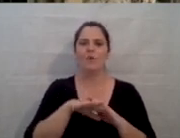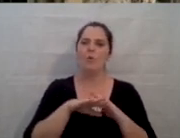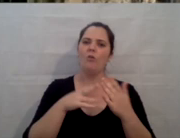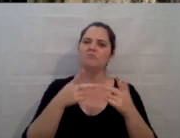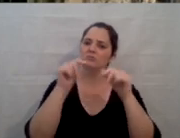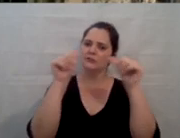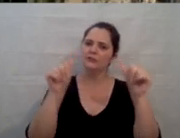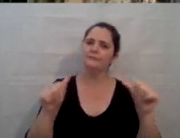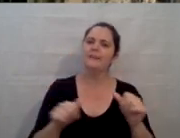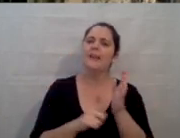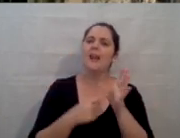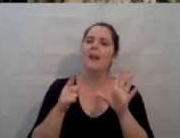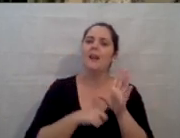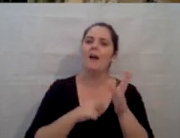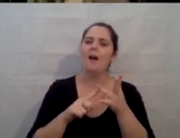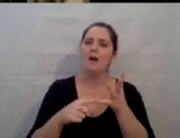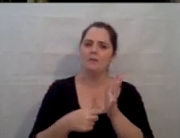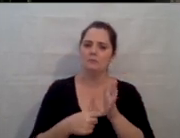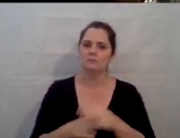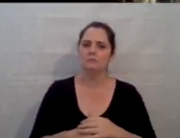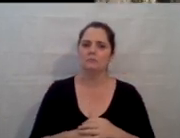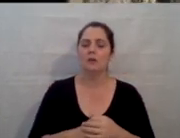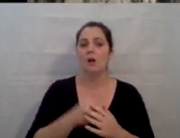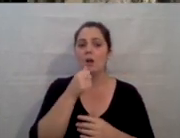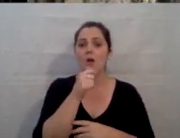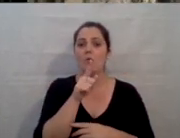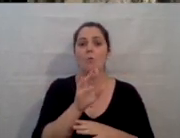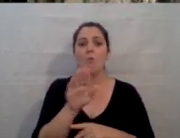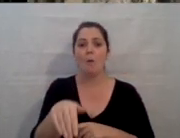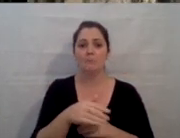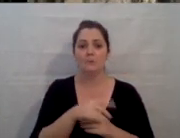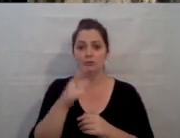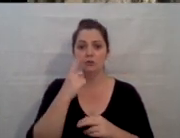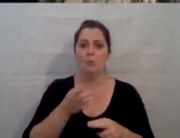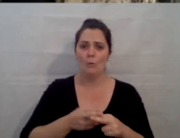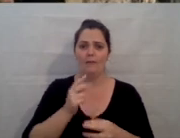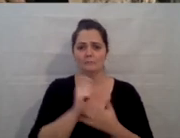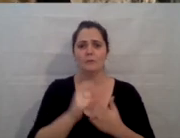and again, I know you're working on this at home, you should be working on doing that in about a minute alright?